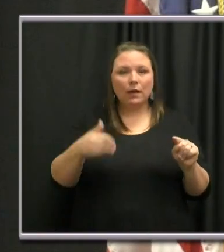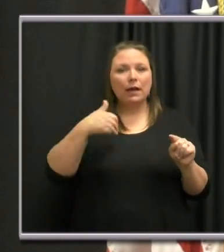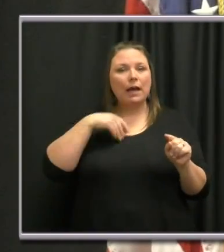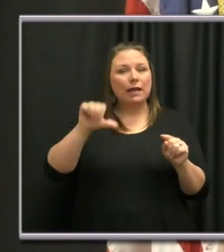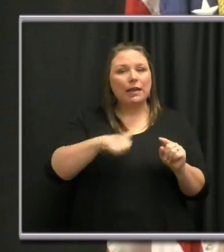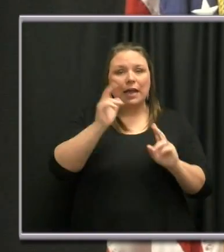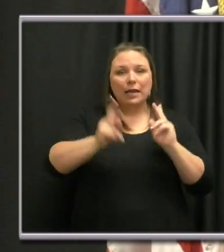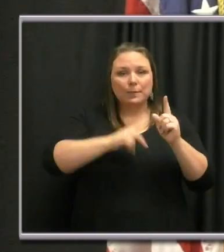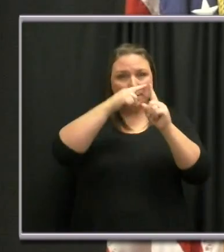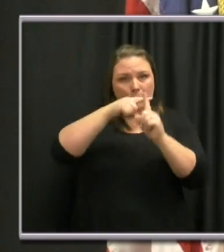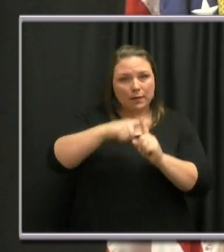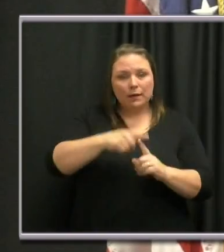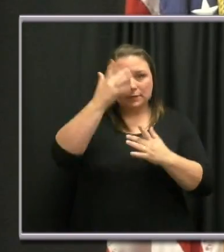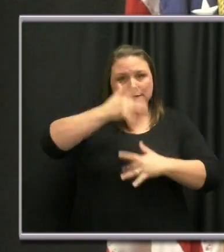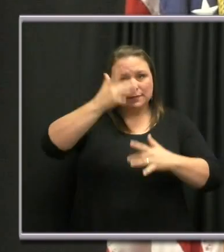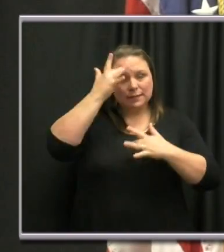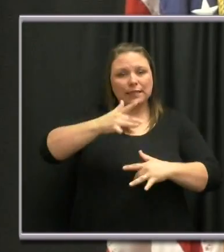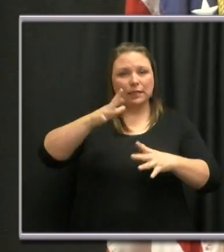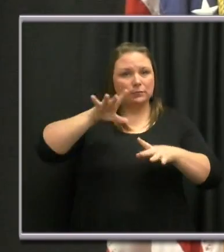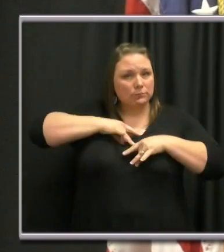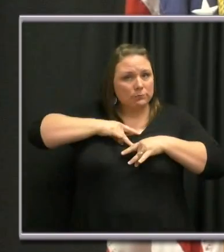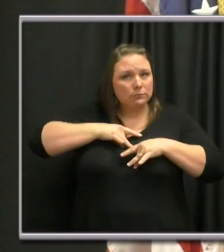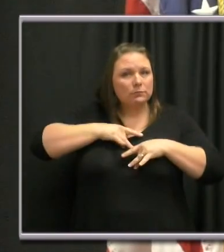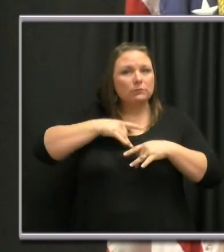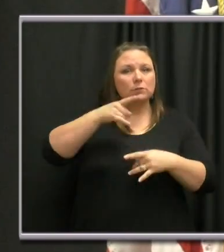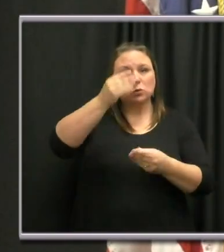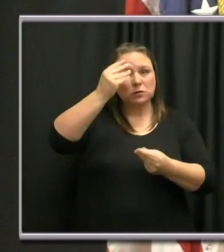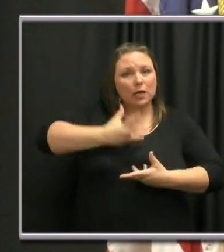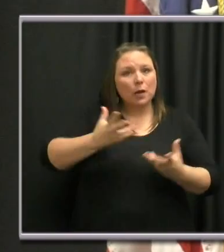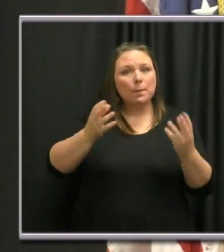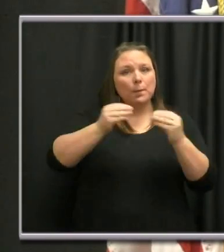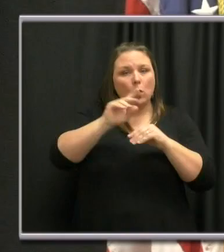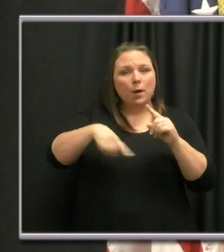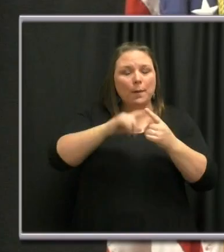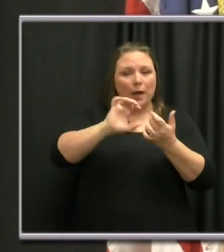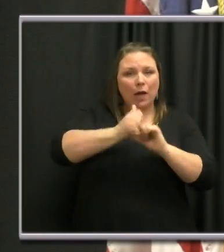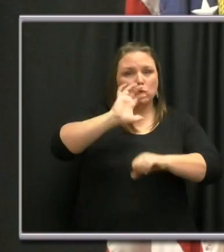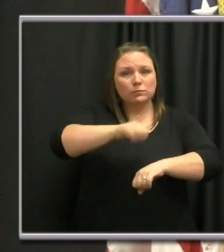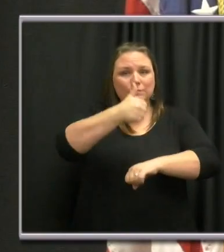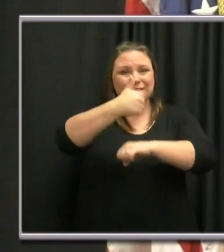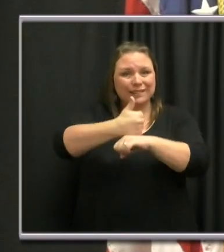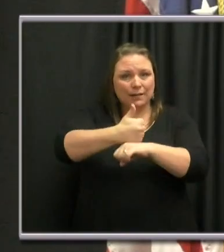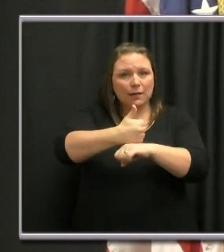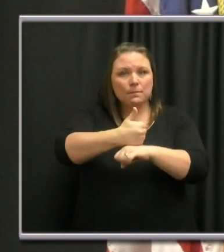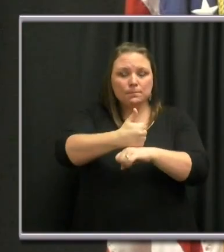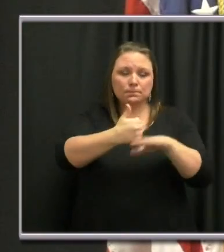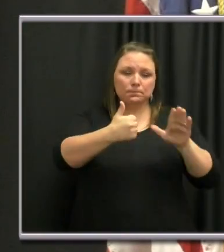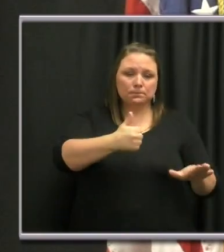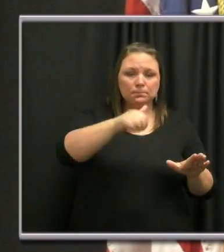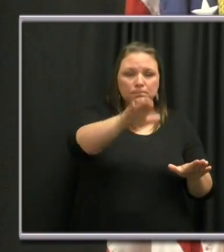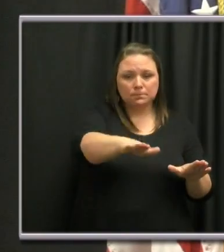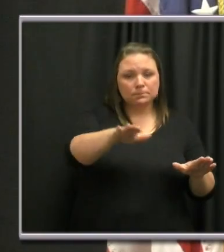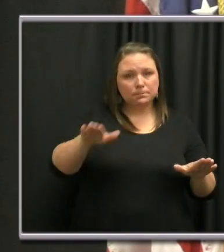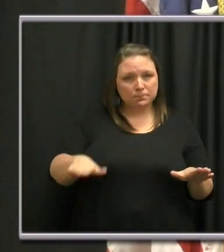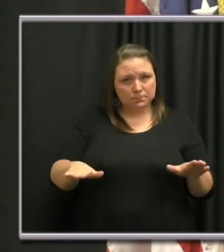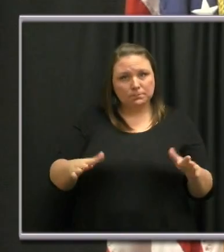MANY PEOPLE ARE THERE HAVE YOU HAD ANY PEOPLE TESTING POSITIVE- CAN YOU TELL US A